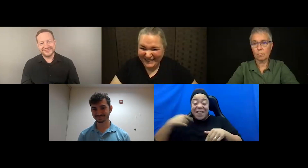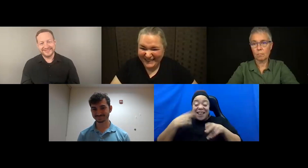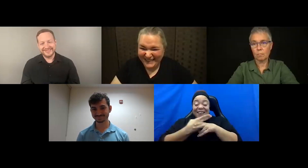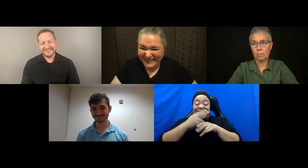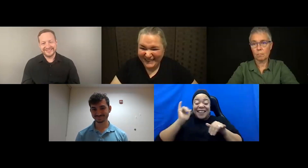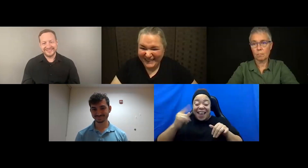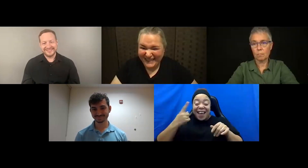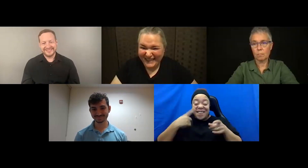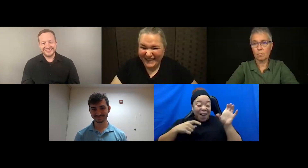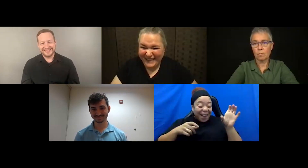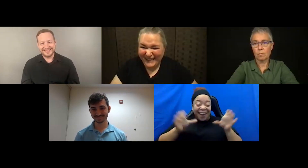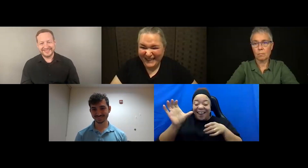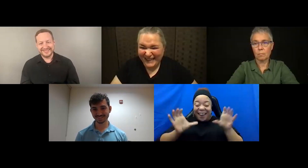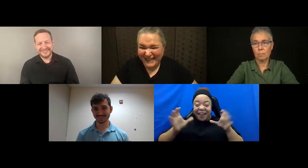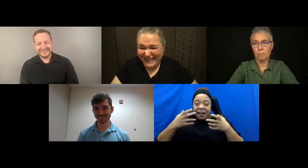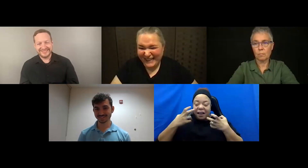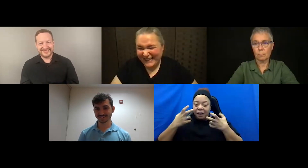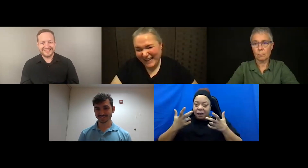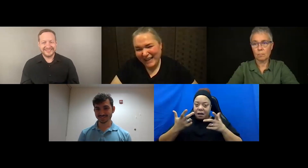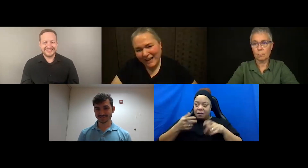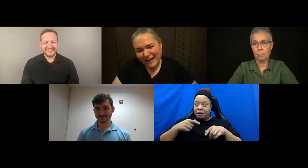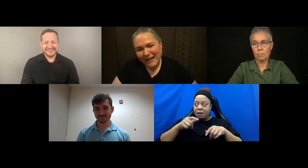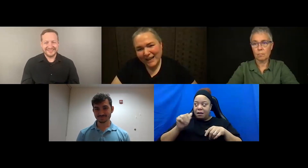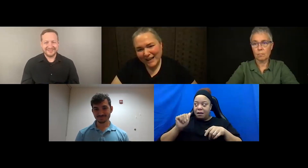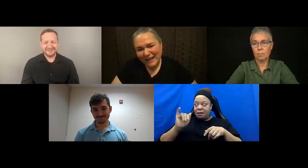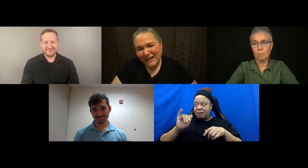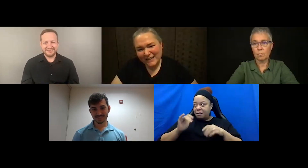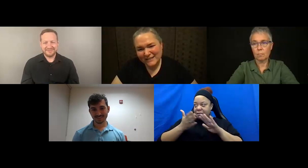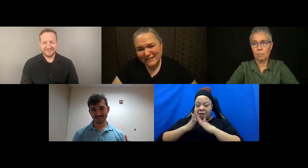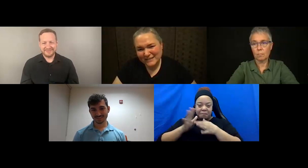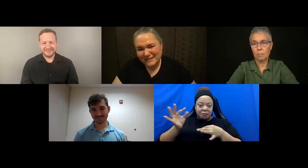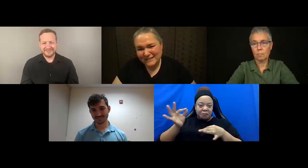you know we're starting the process of how we would use AI and, just can you imagine,